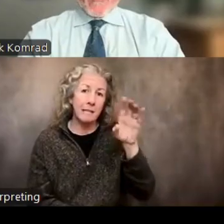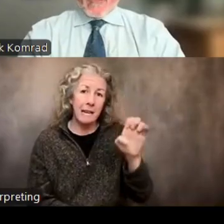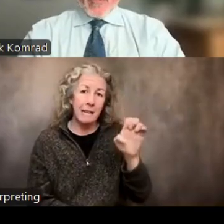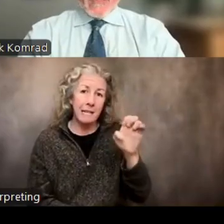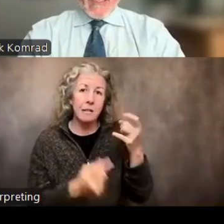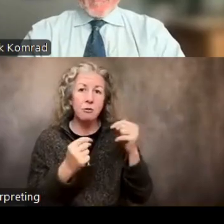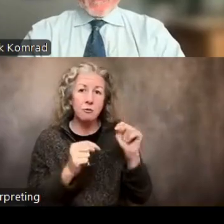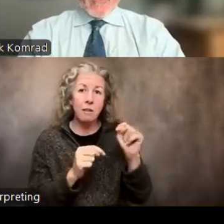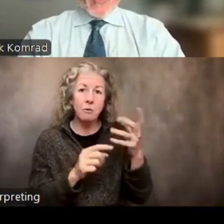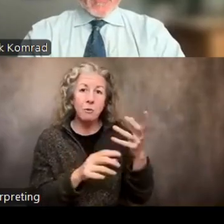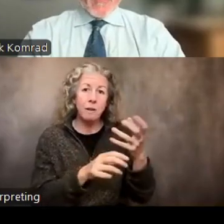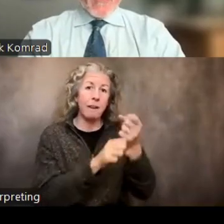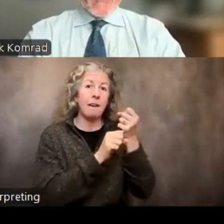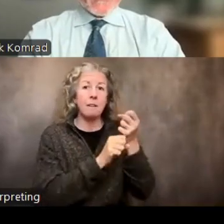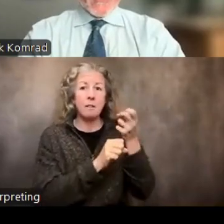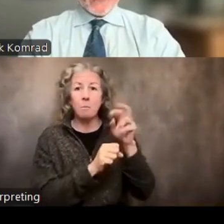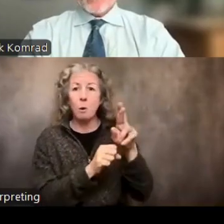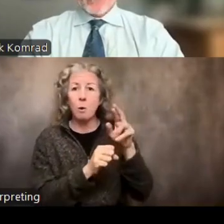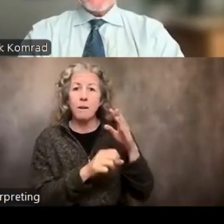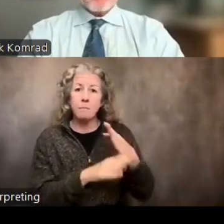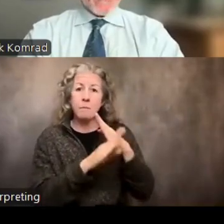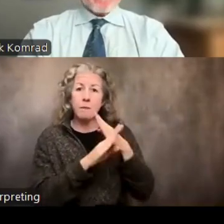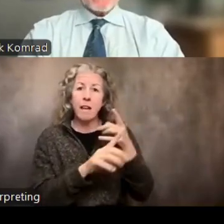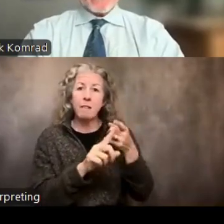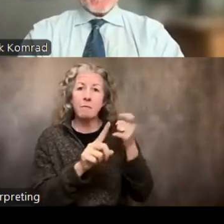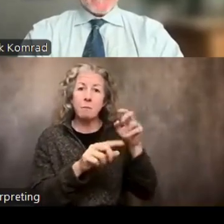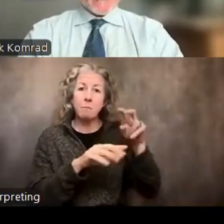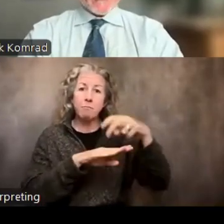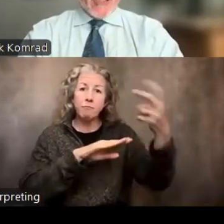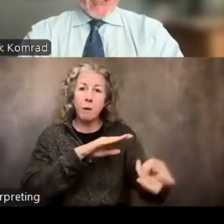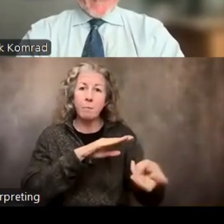the Golden Gate Bridge, the single most popular place from